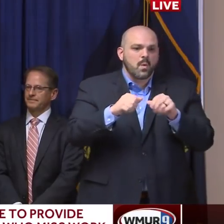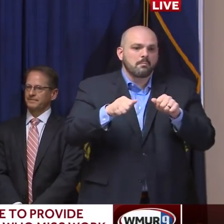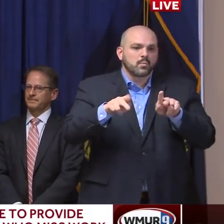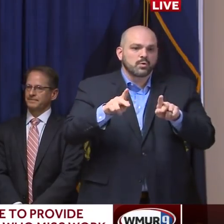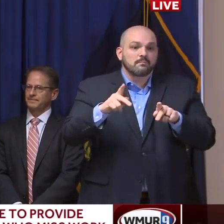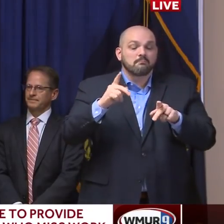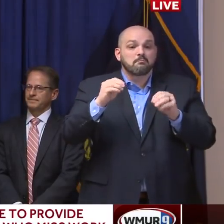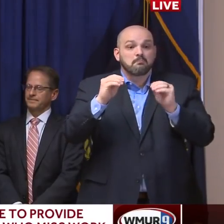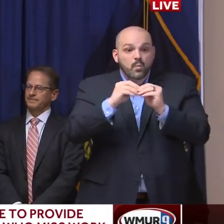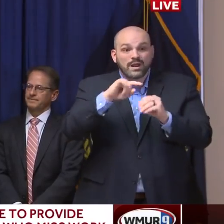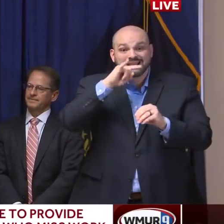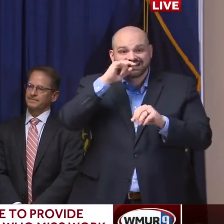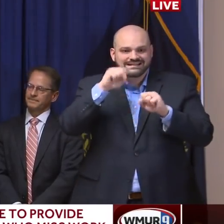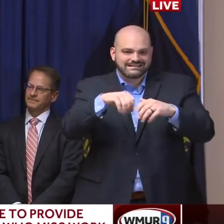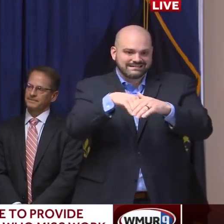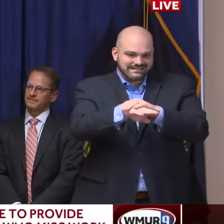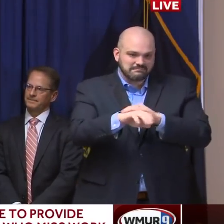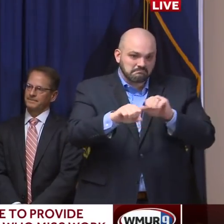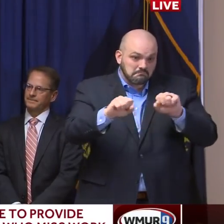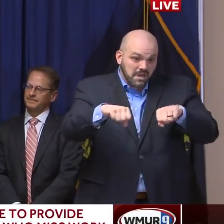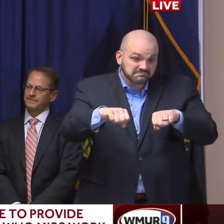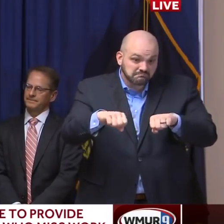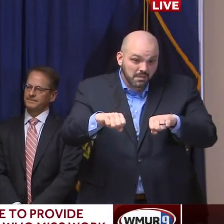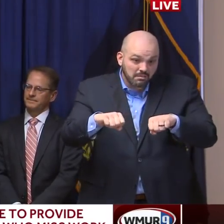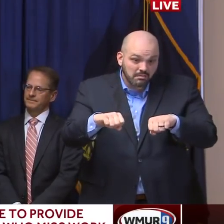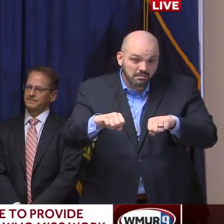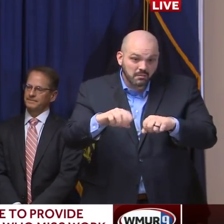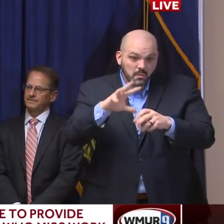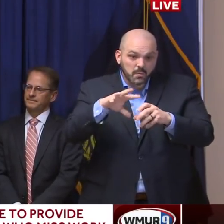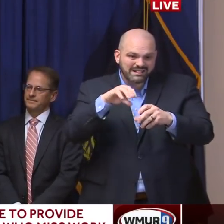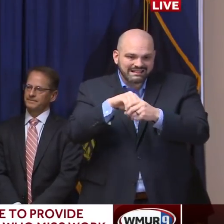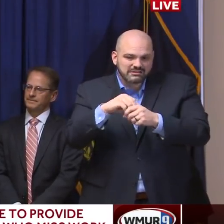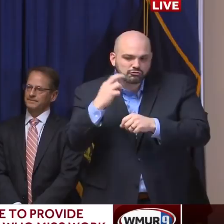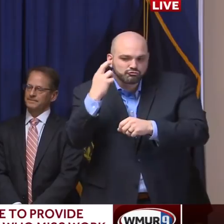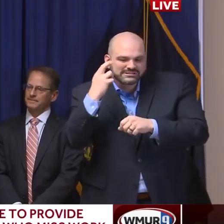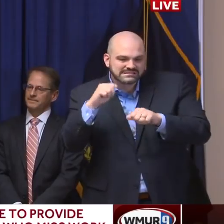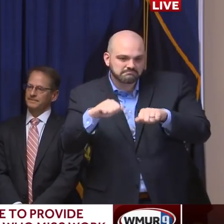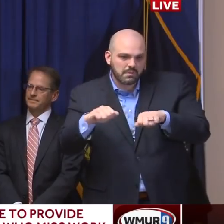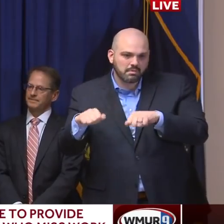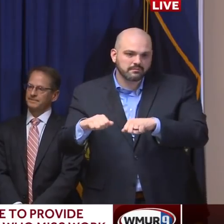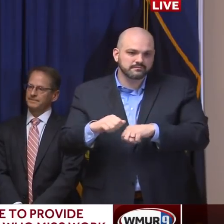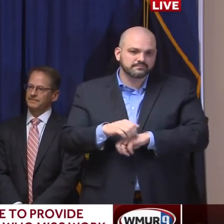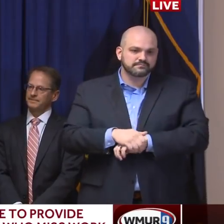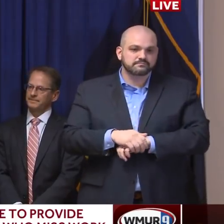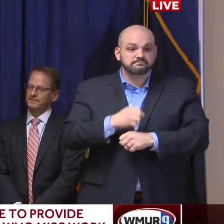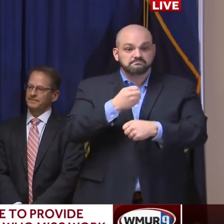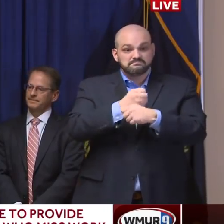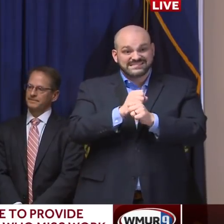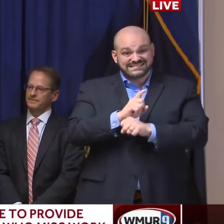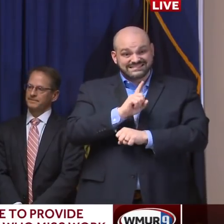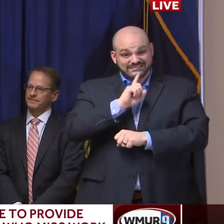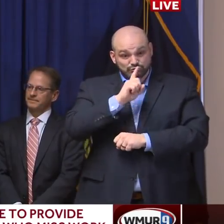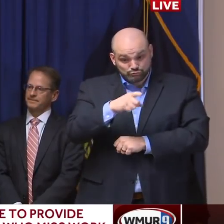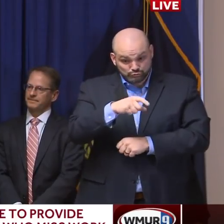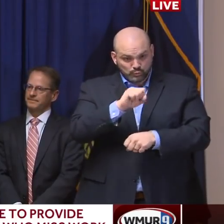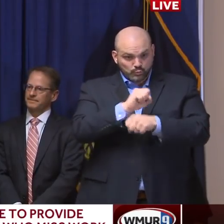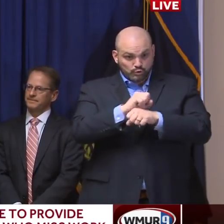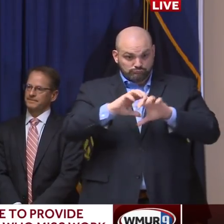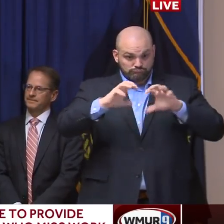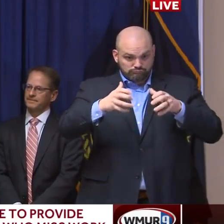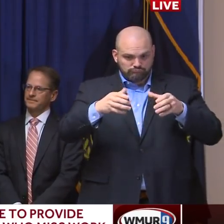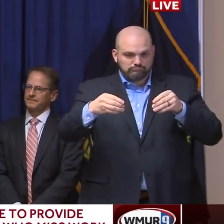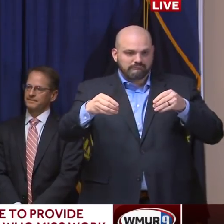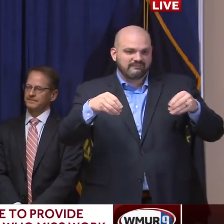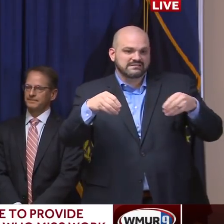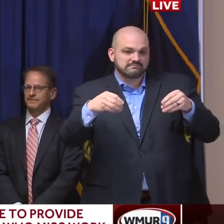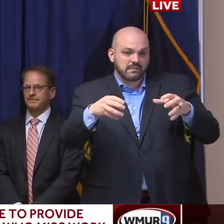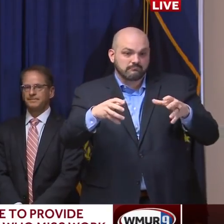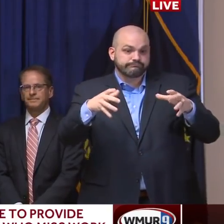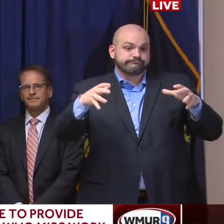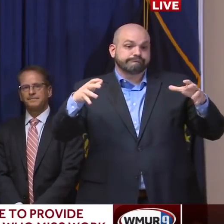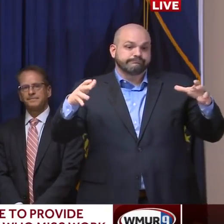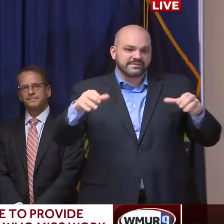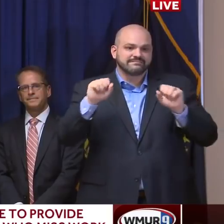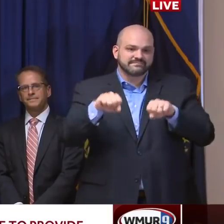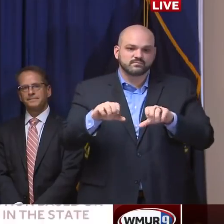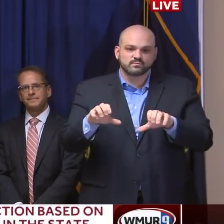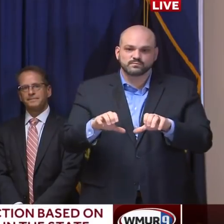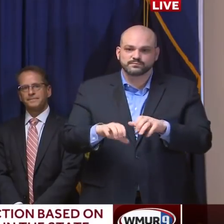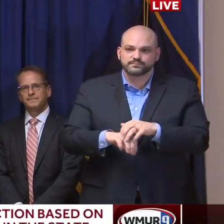IF ANYTHING, AND SOME OF THESE AREAS, WE CAN ACTUALLY EXPAND THE OPPORTUNITY TO HAVE MORE KIDS IN THOSE FACILITIES WITHIN REASON, OF COURSE, TO MAKE SURE THE WORKFORCE FLUCTUATIONS THAT